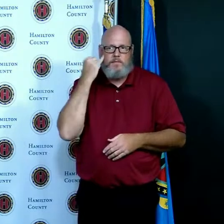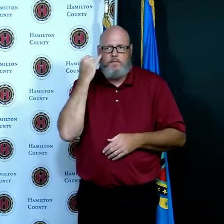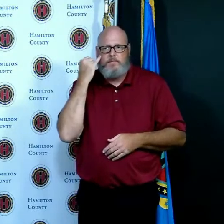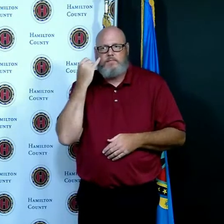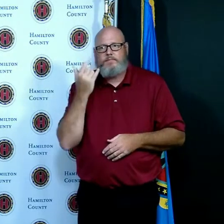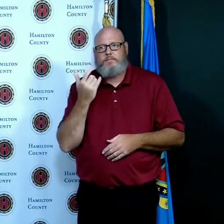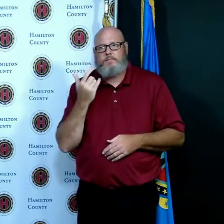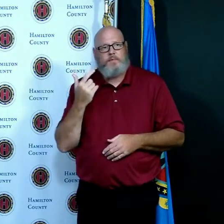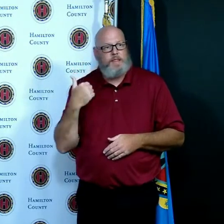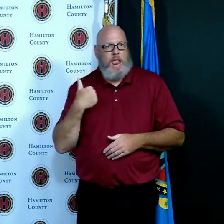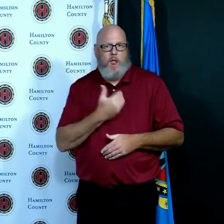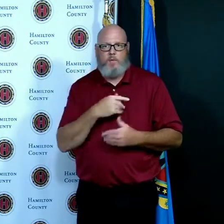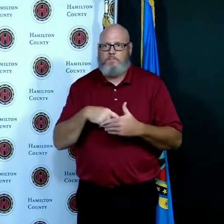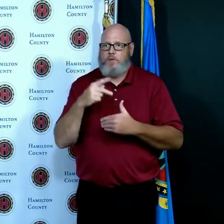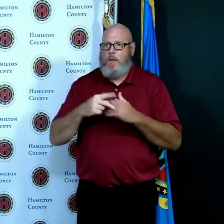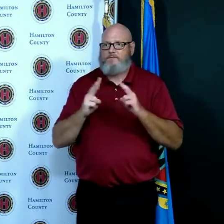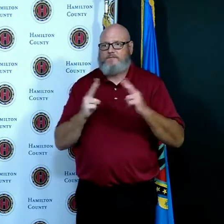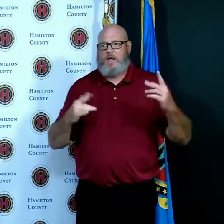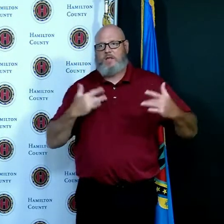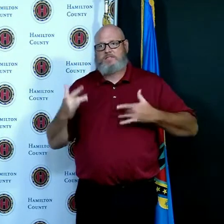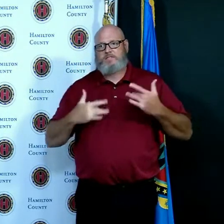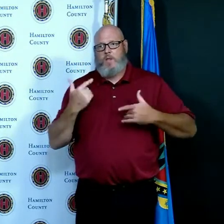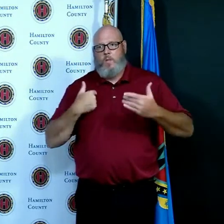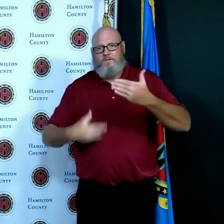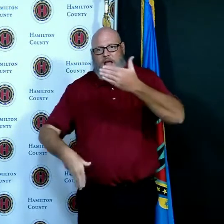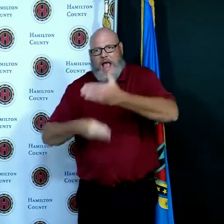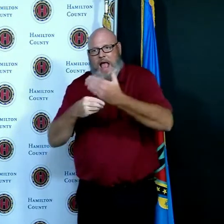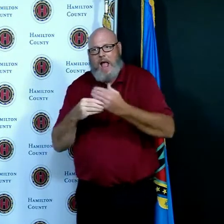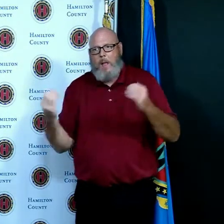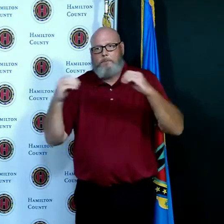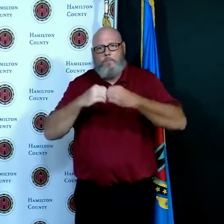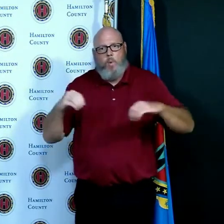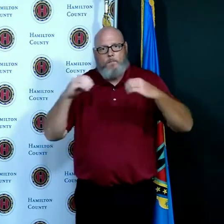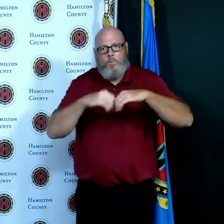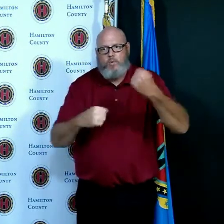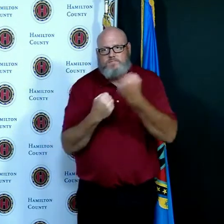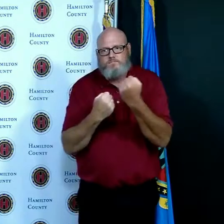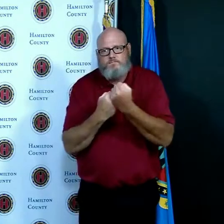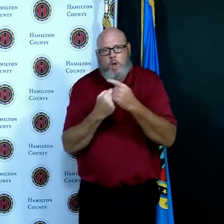in this program knowing that it can have a very positive impact on the